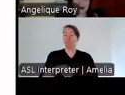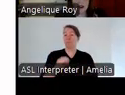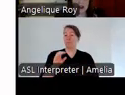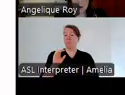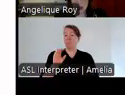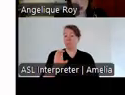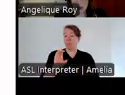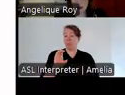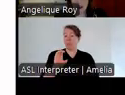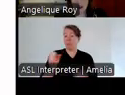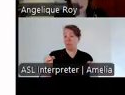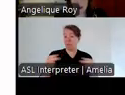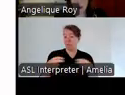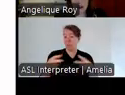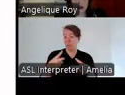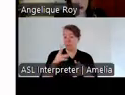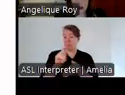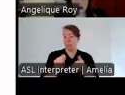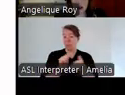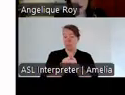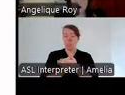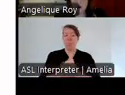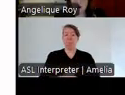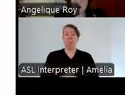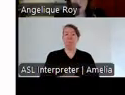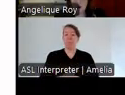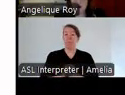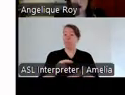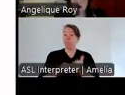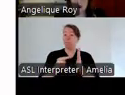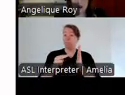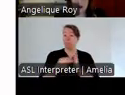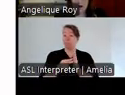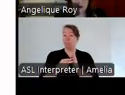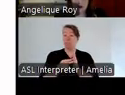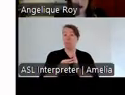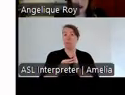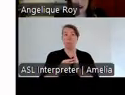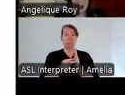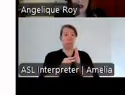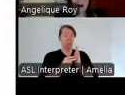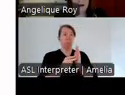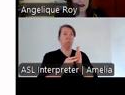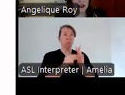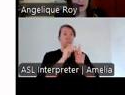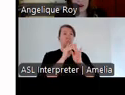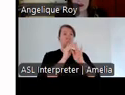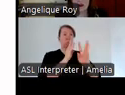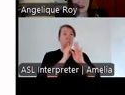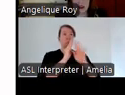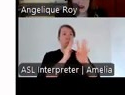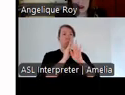This is applied when a textual description of the word spoken, the speaker of the words and relevant sounds is present